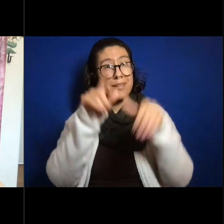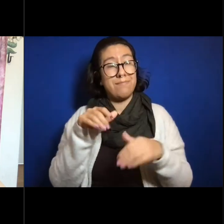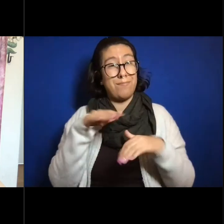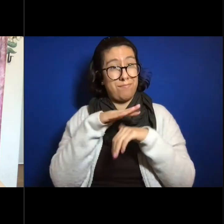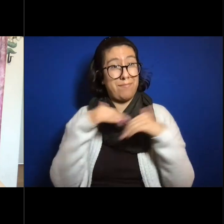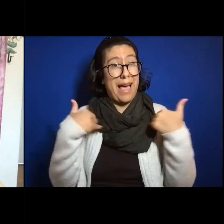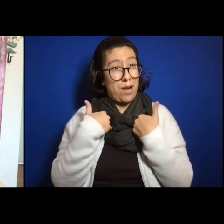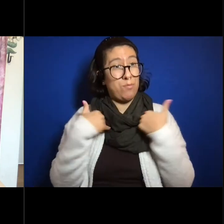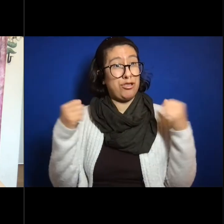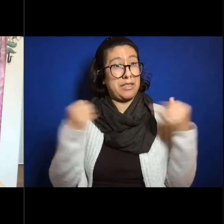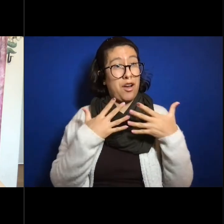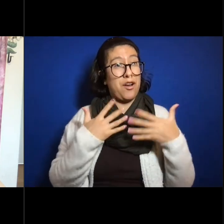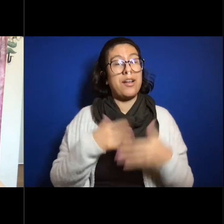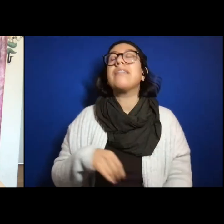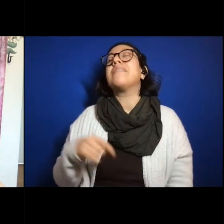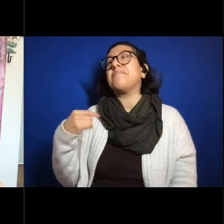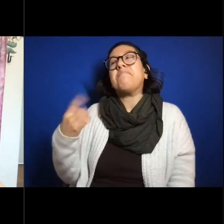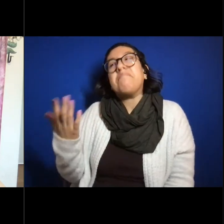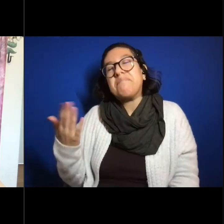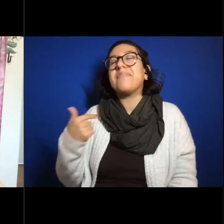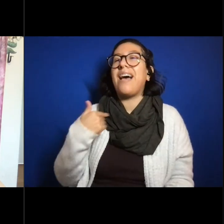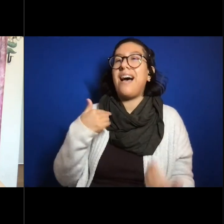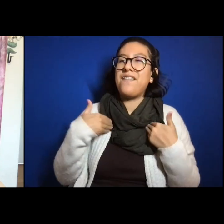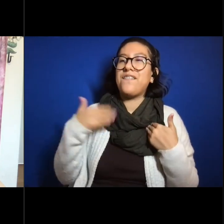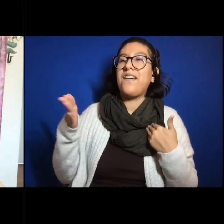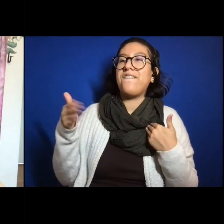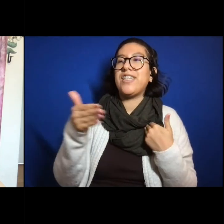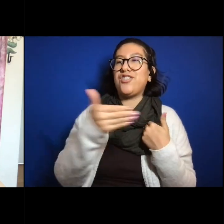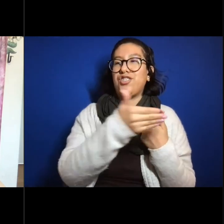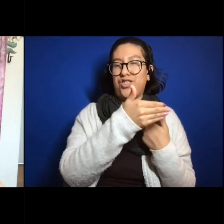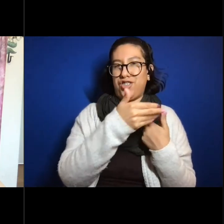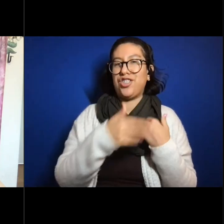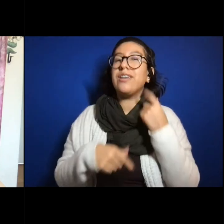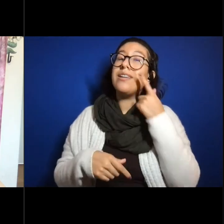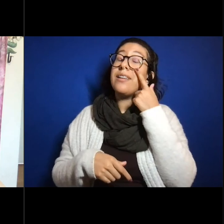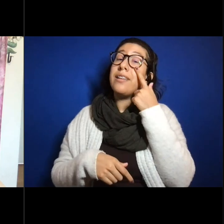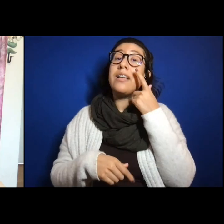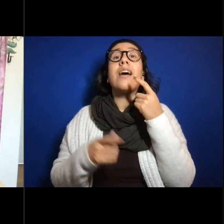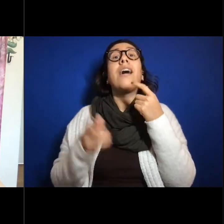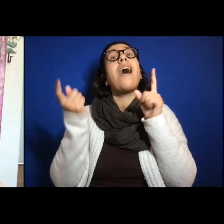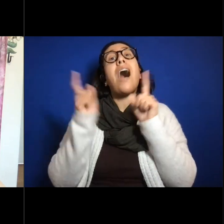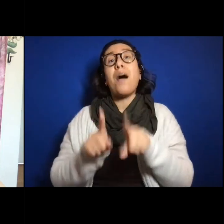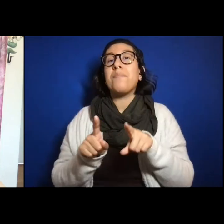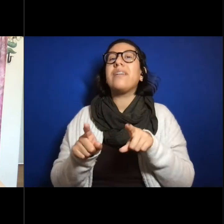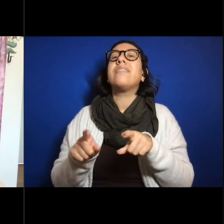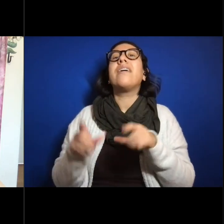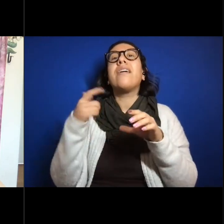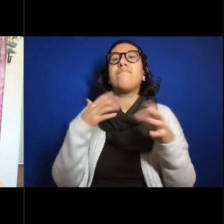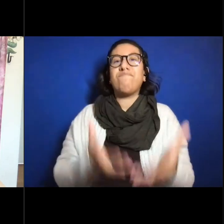I only have a fish and he gets afraid when we move his tank and stuff. So he probably is afraid